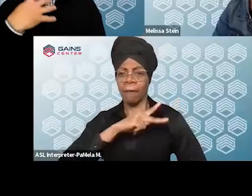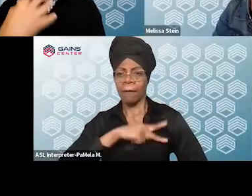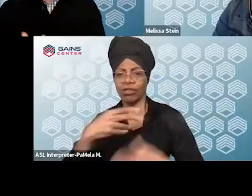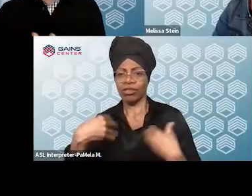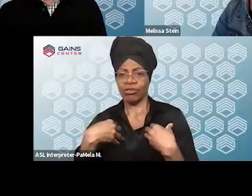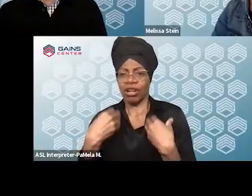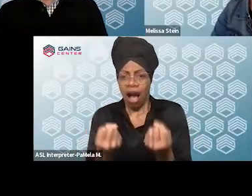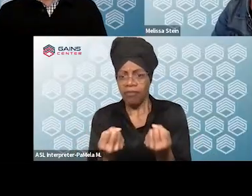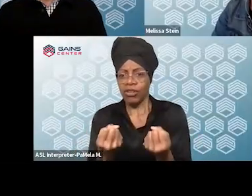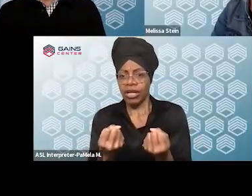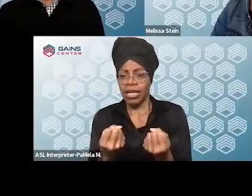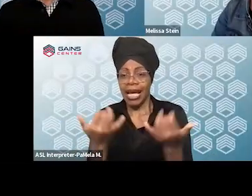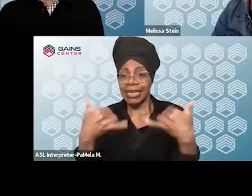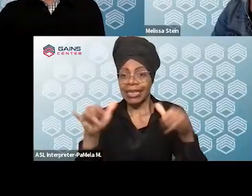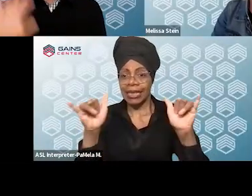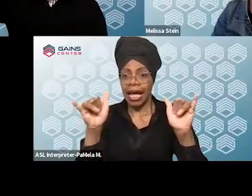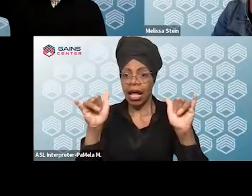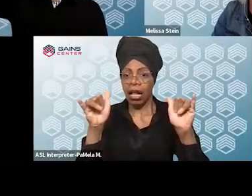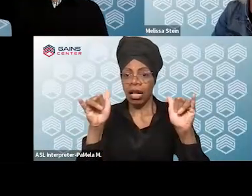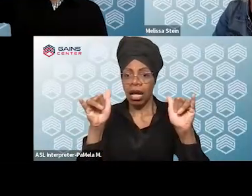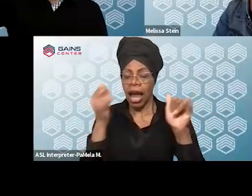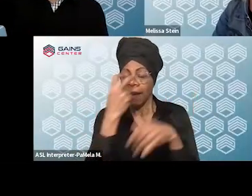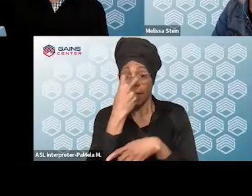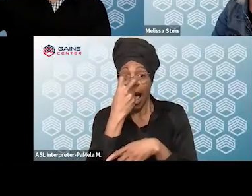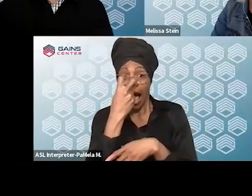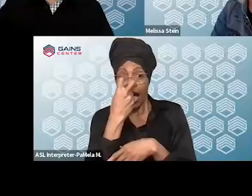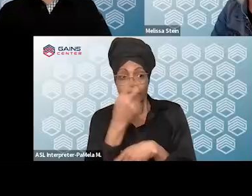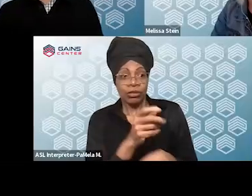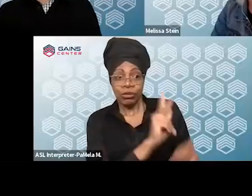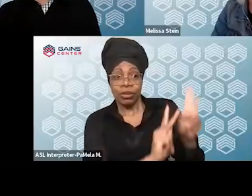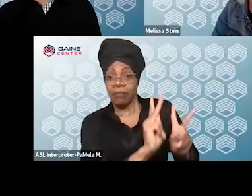and still blind to them and seeing it as a choice, right?